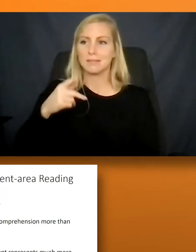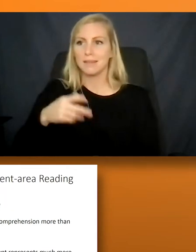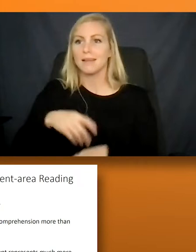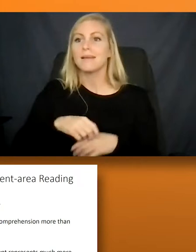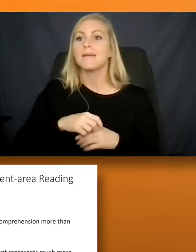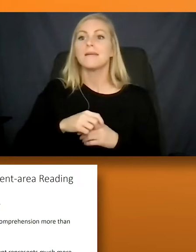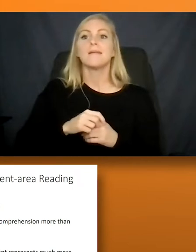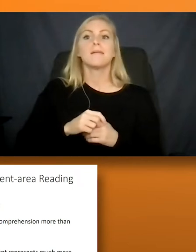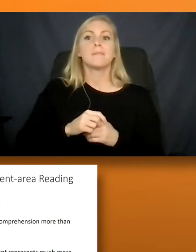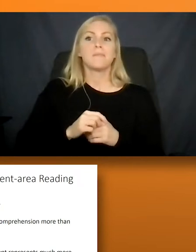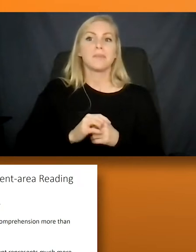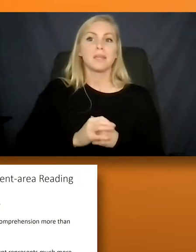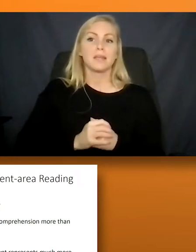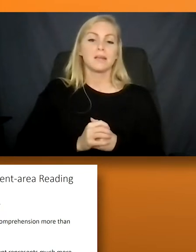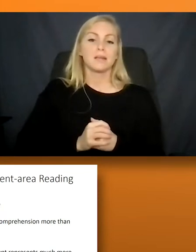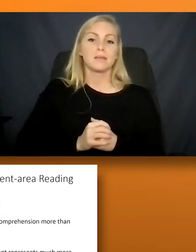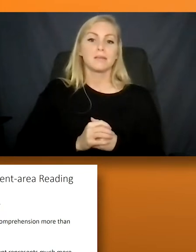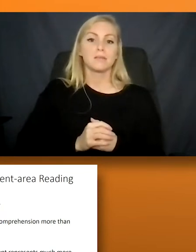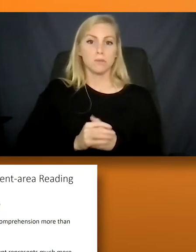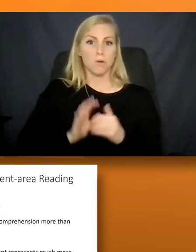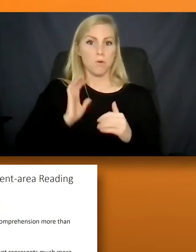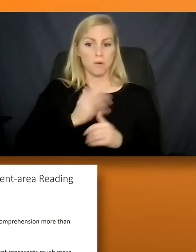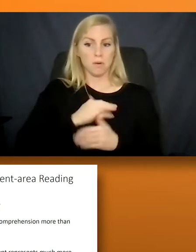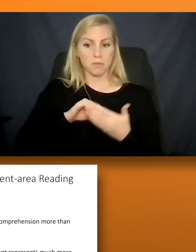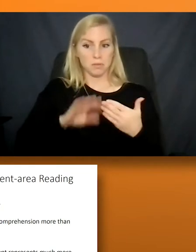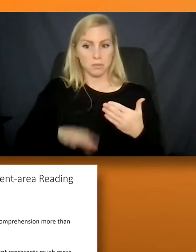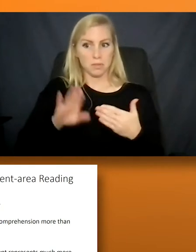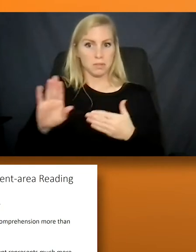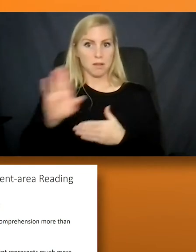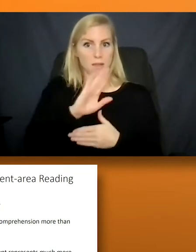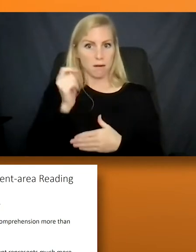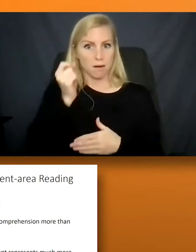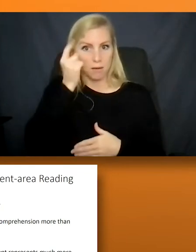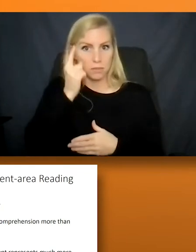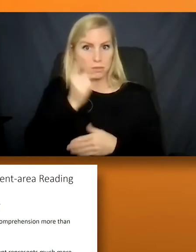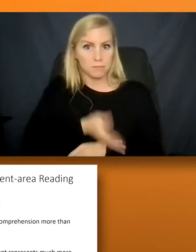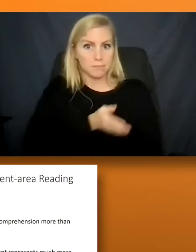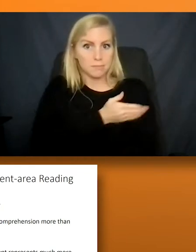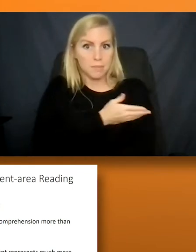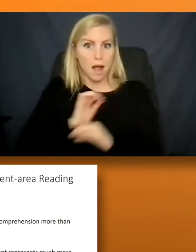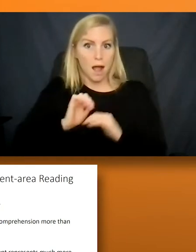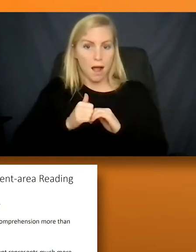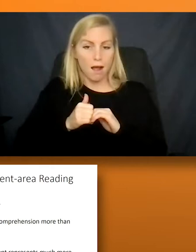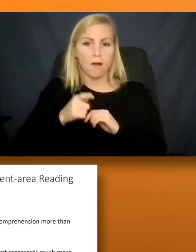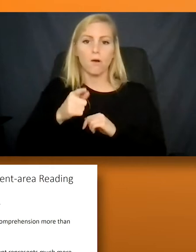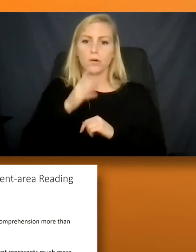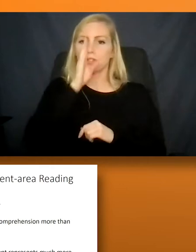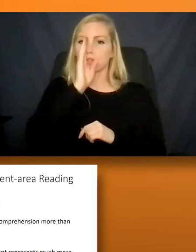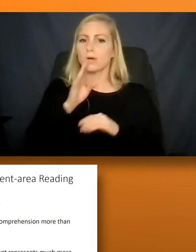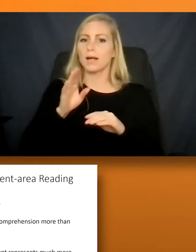And the biggest way that we can improve our students' comprehension of these content-area readings